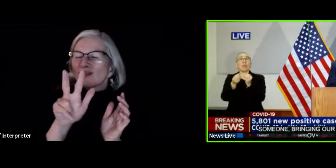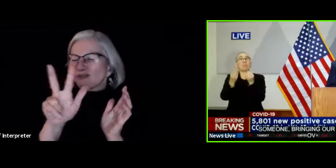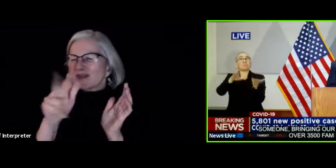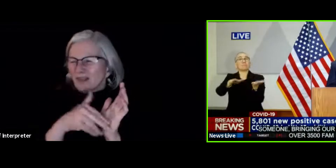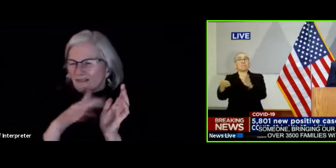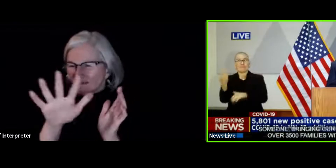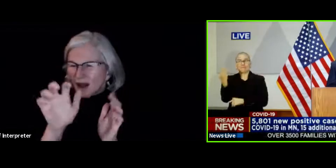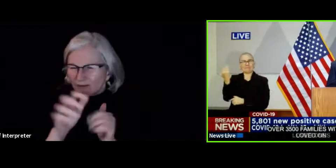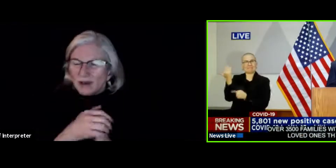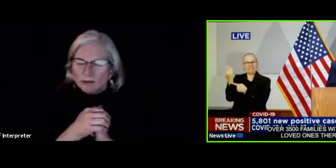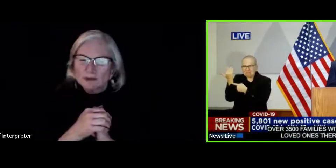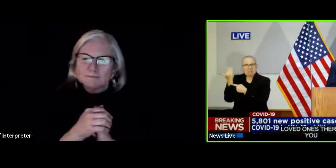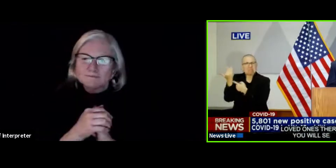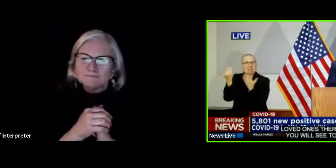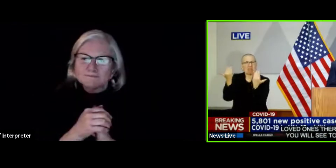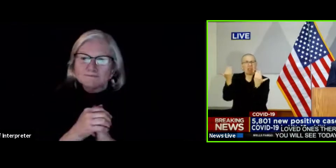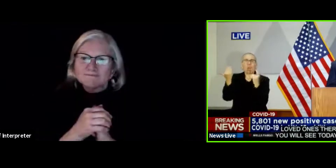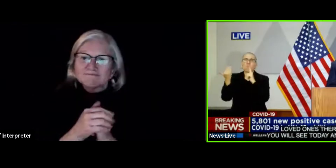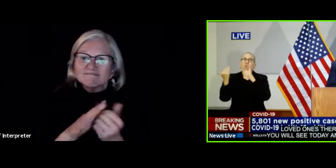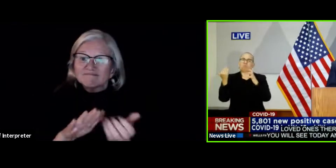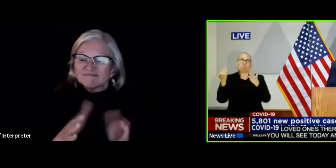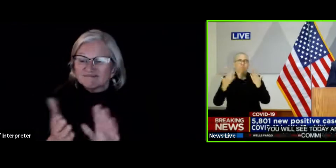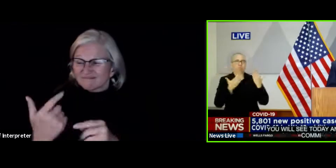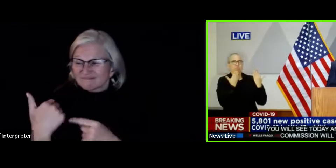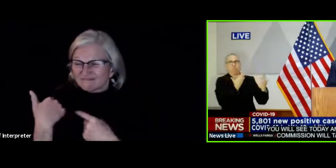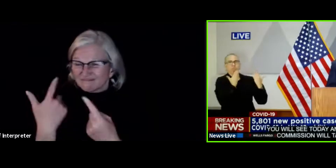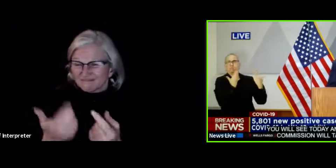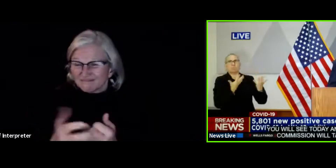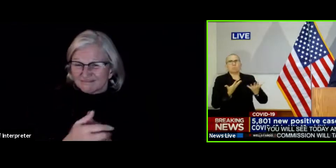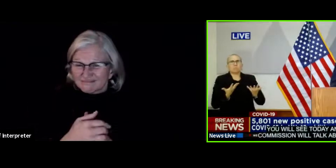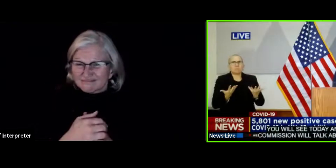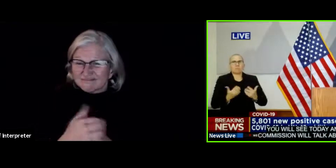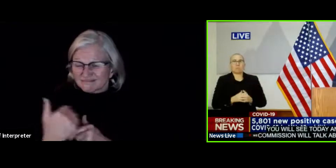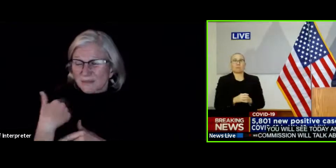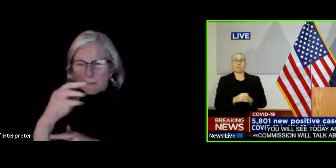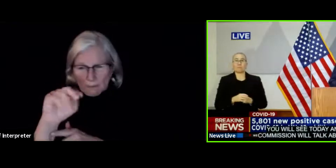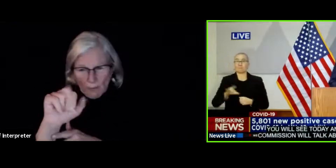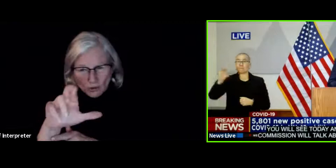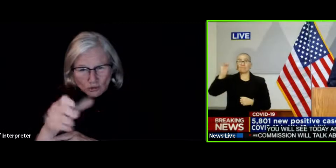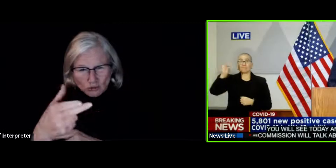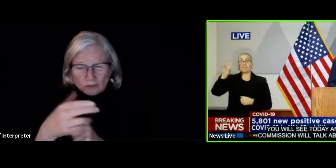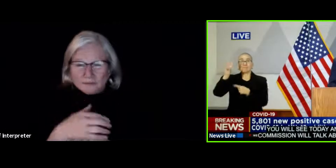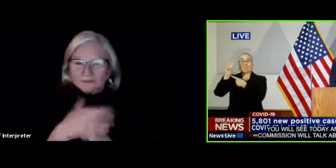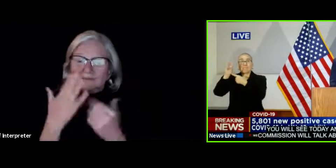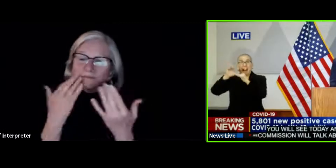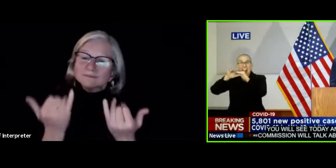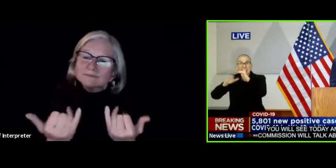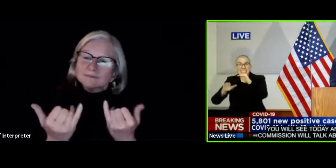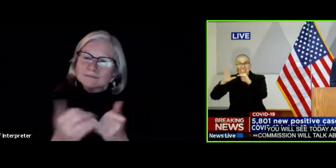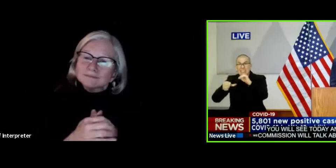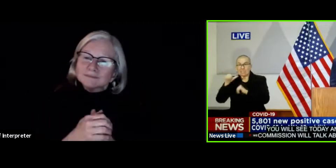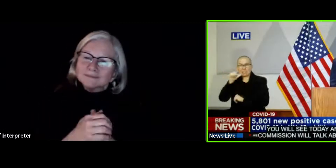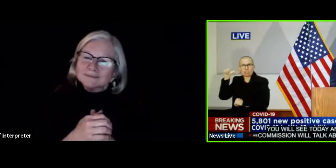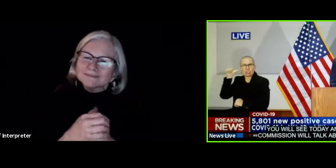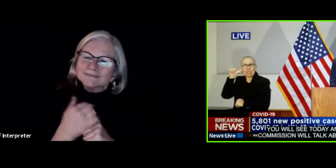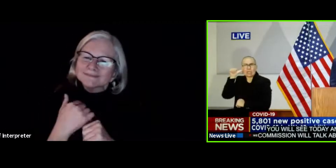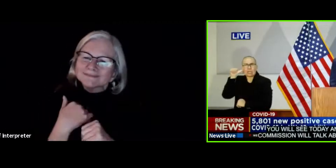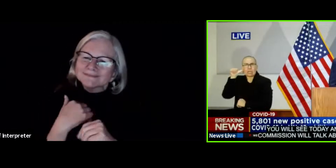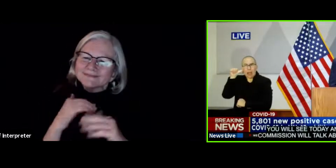GRATEFUL AND GLAD THAT IT'S 86 LESS TODAY BUT THERE ARE A LOT OF THINGS THAT GO INTO THAT REPORTING, WHETHER THE MEDICAL EXAMINER,